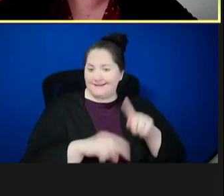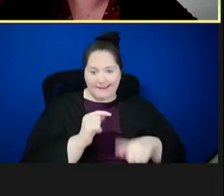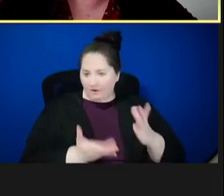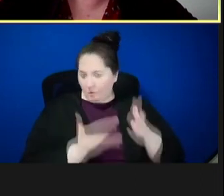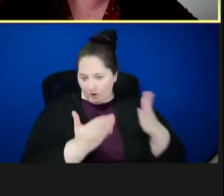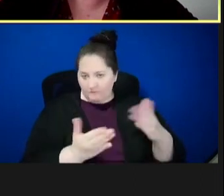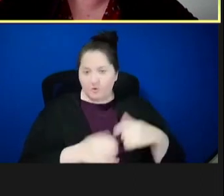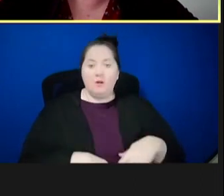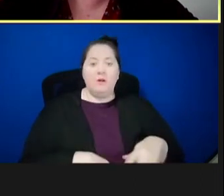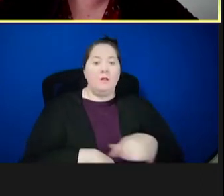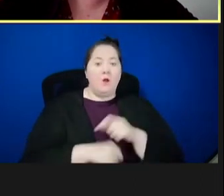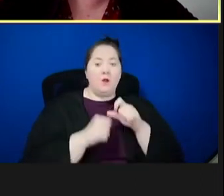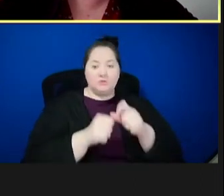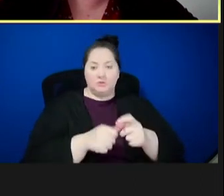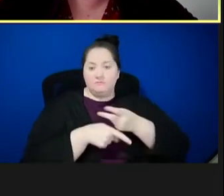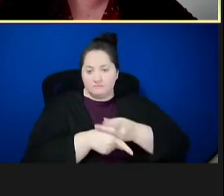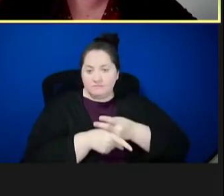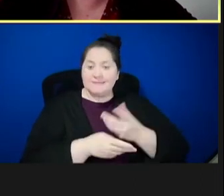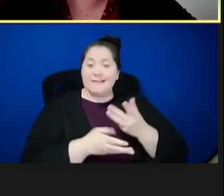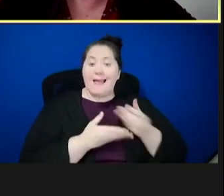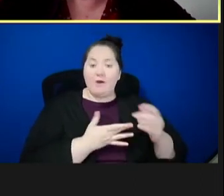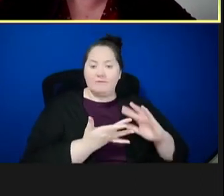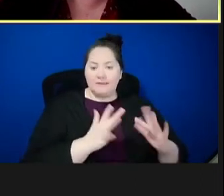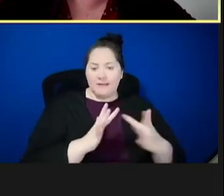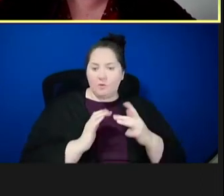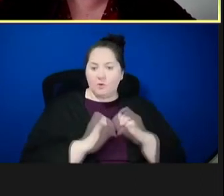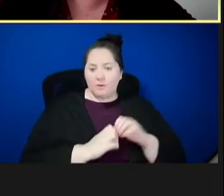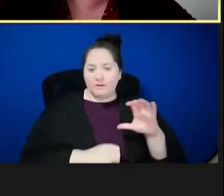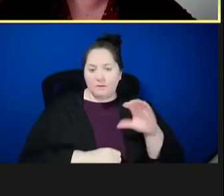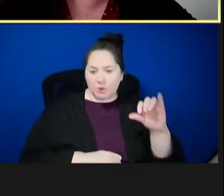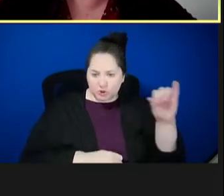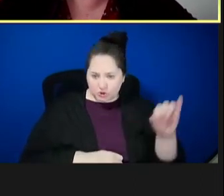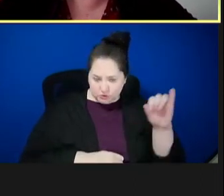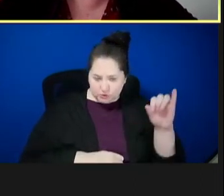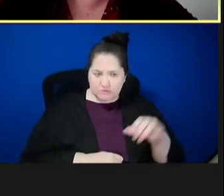are considered out of network with commercial insurance, and that's who delivers vaccines